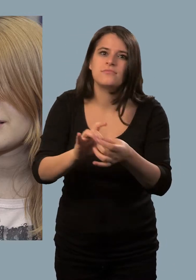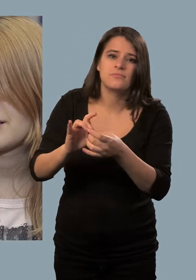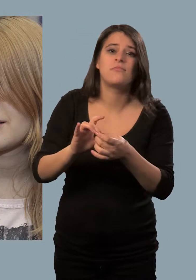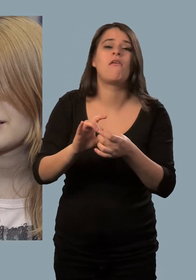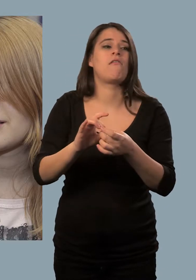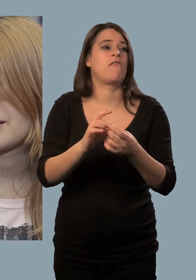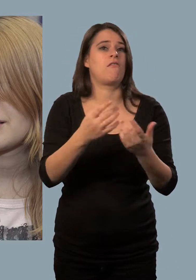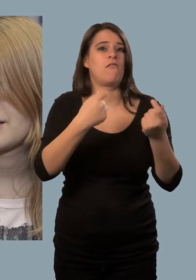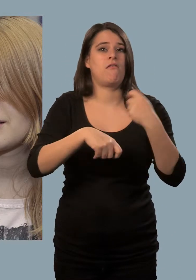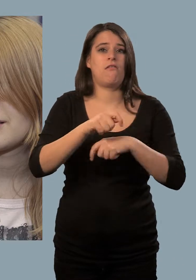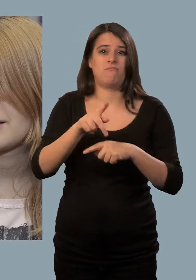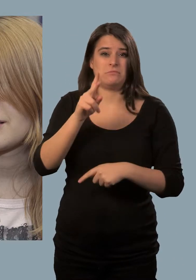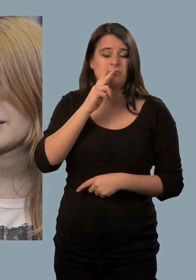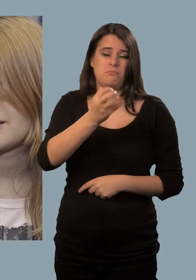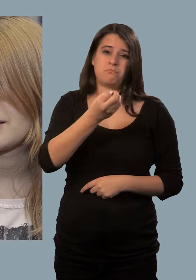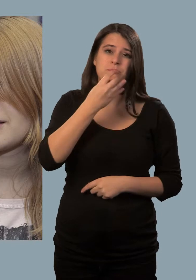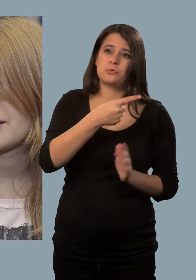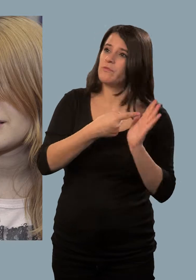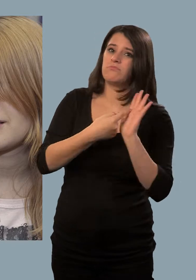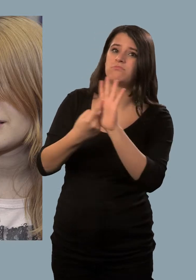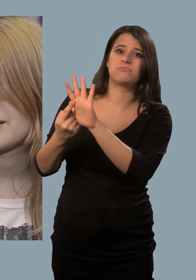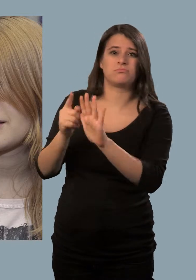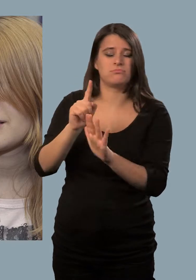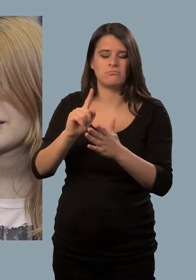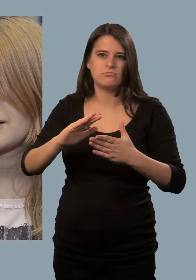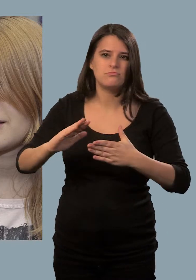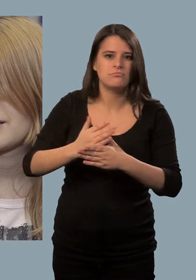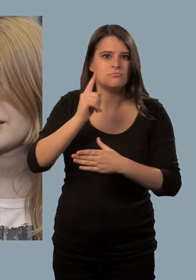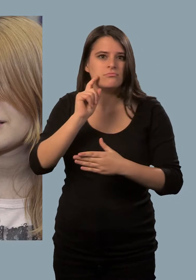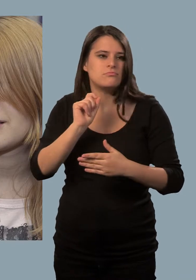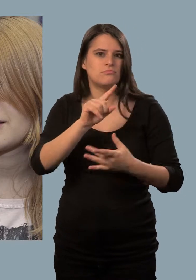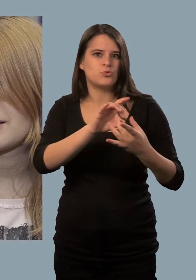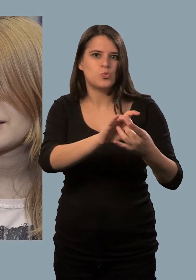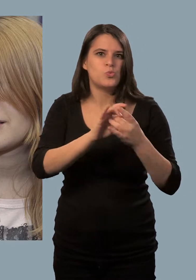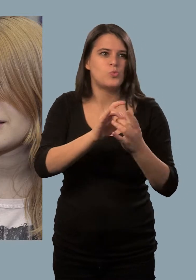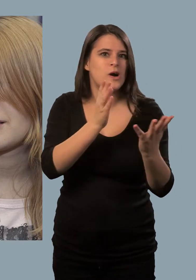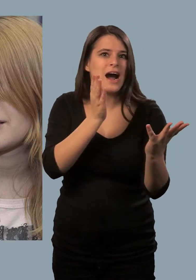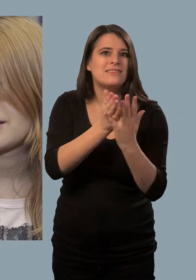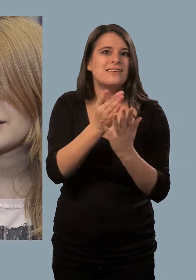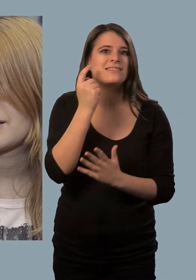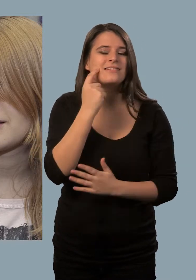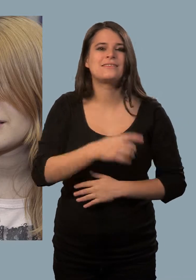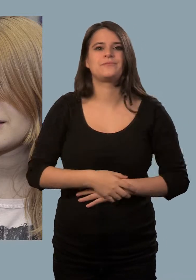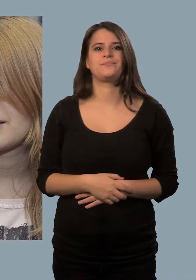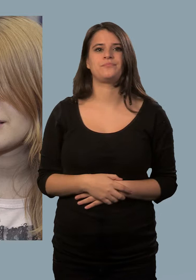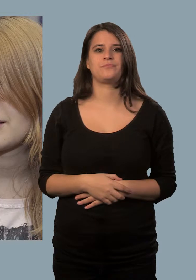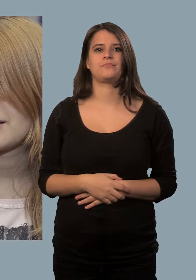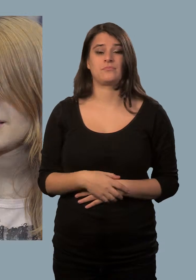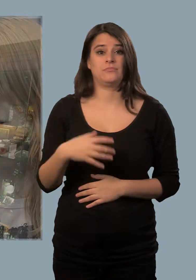The results are original, engaging and accessible.